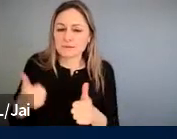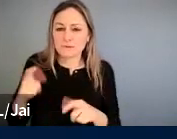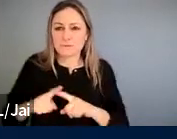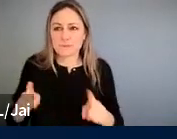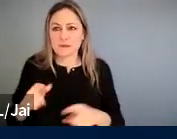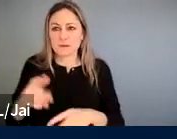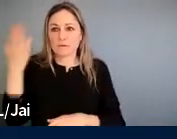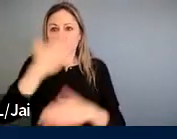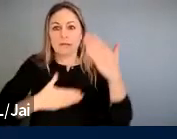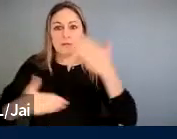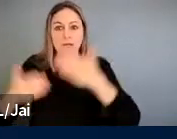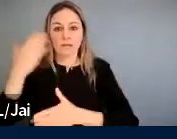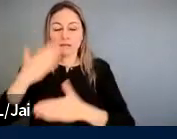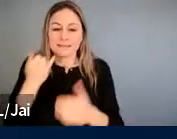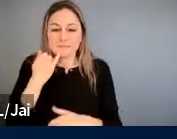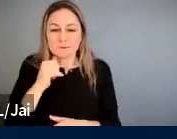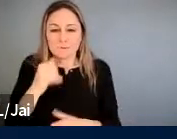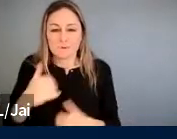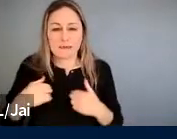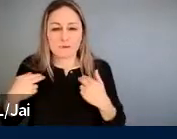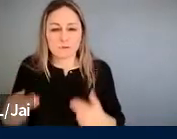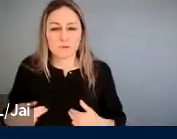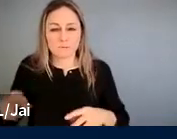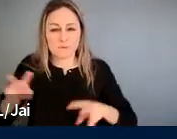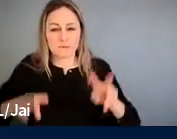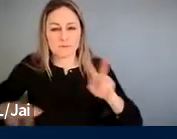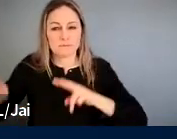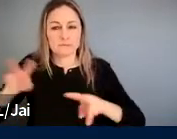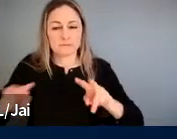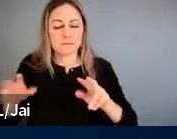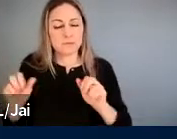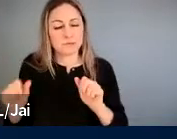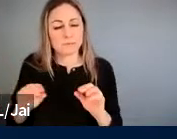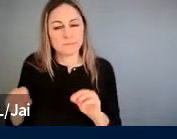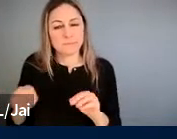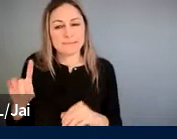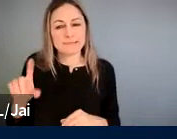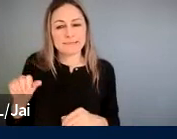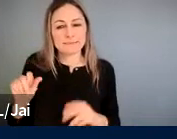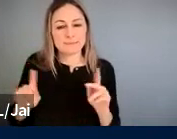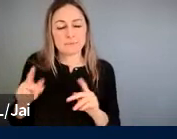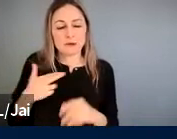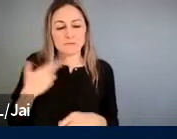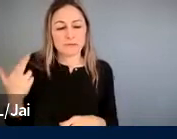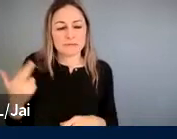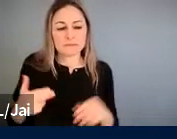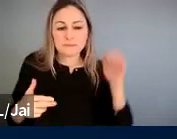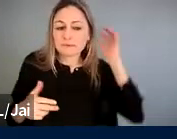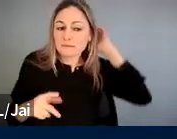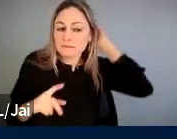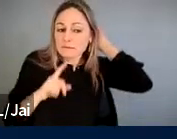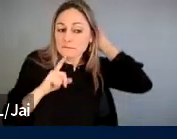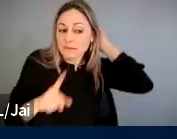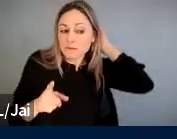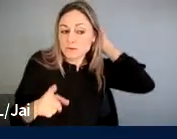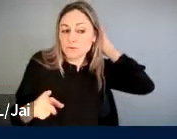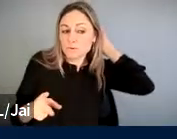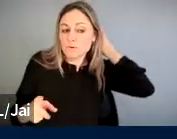barriers and risks to people with disabilities. Again, ensuring that beneficiaries are notified